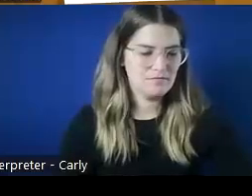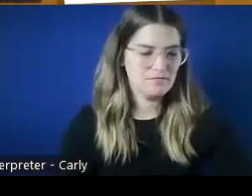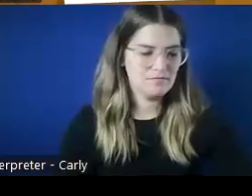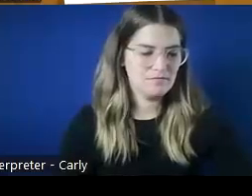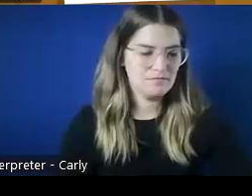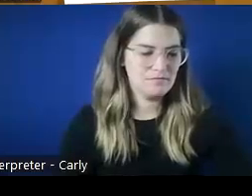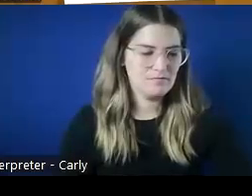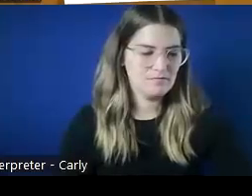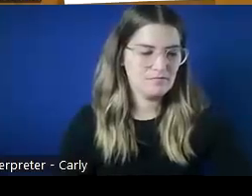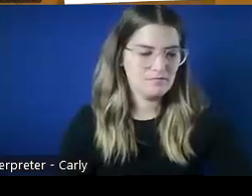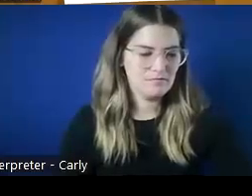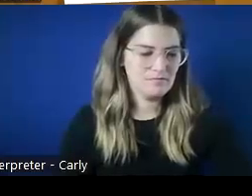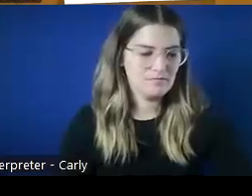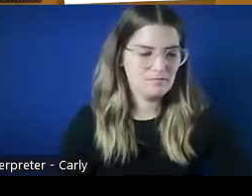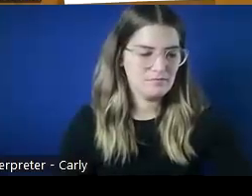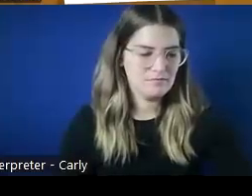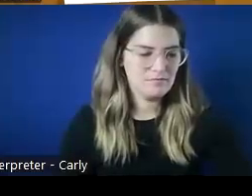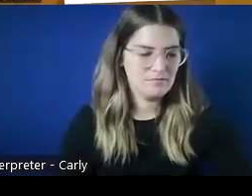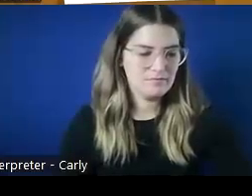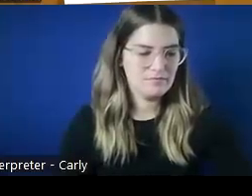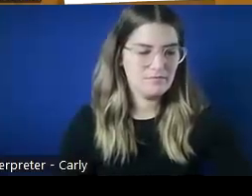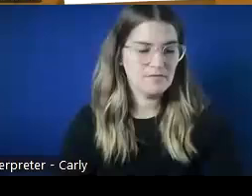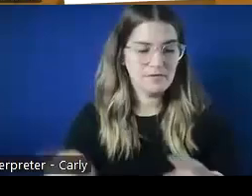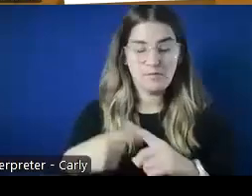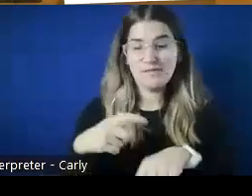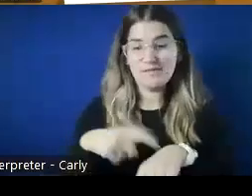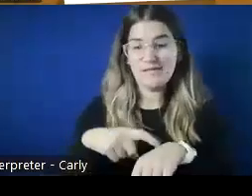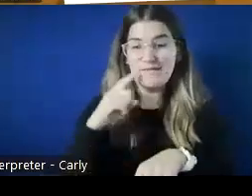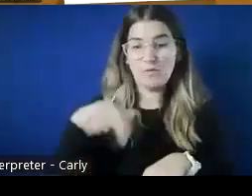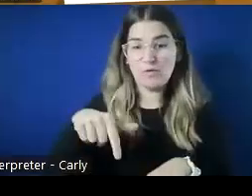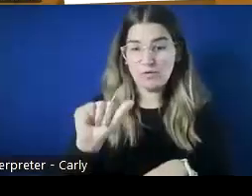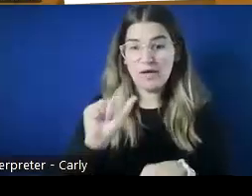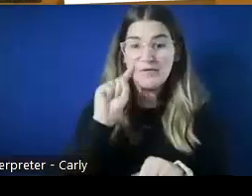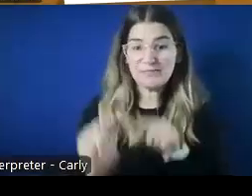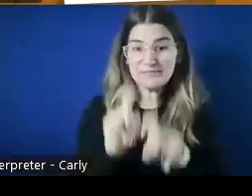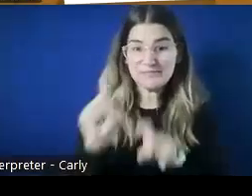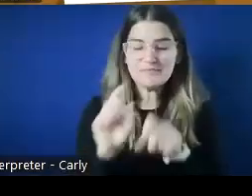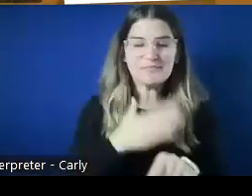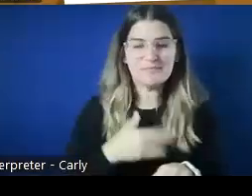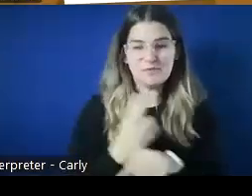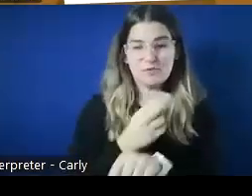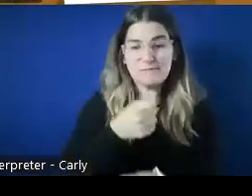use the microphones we'll have uh staff helping to make sure that those are available as people